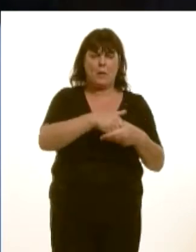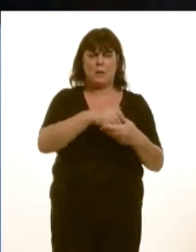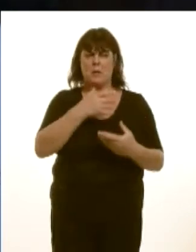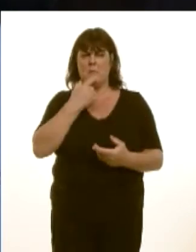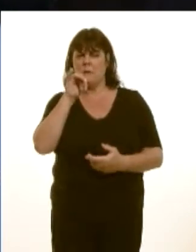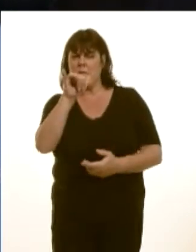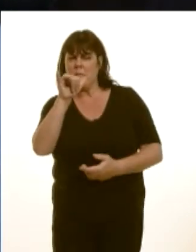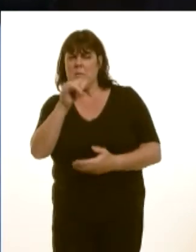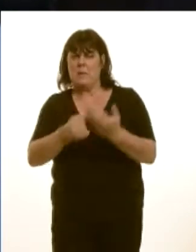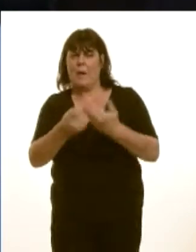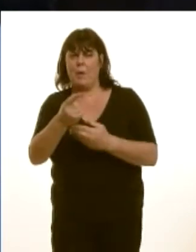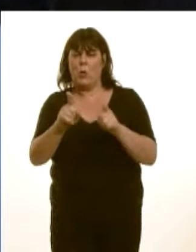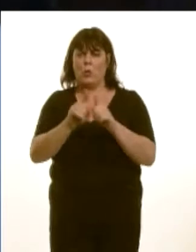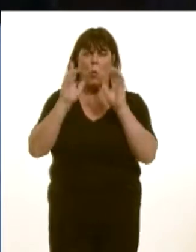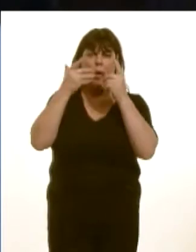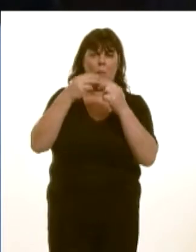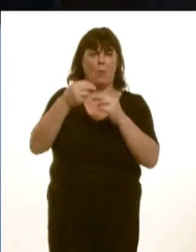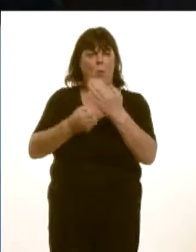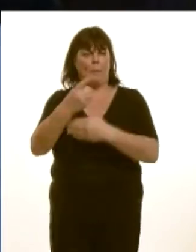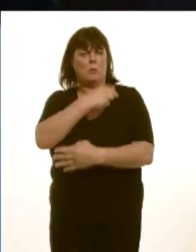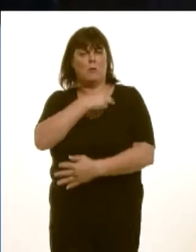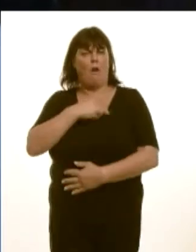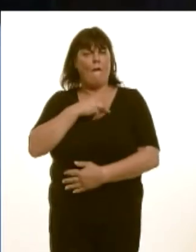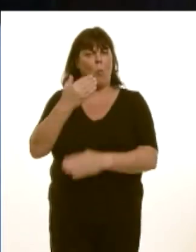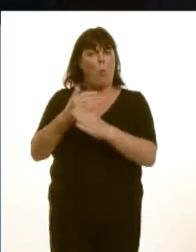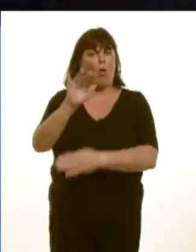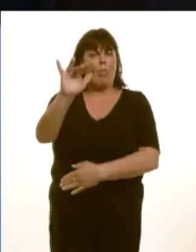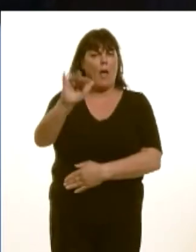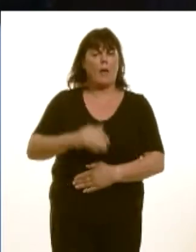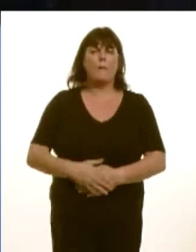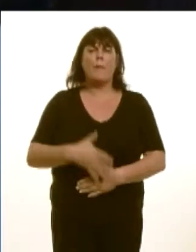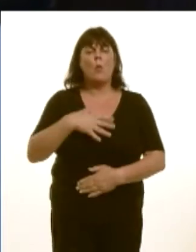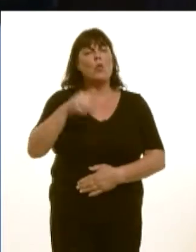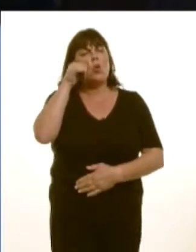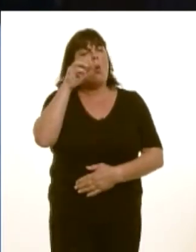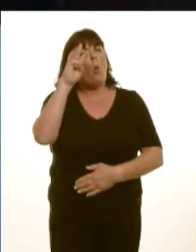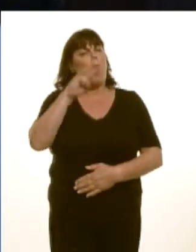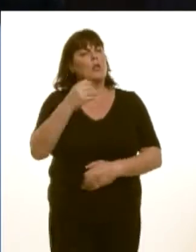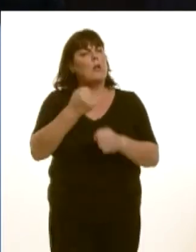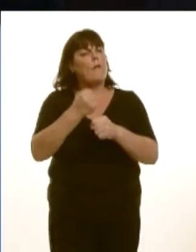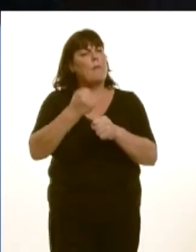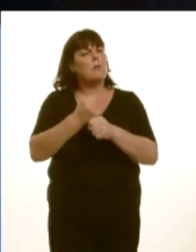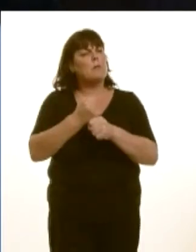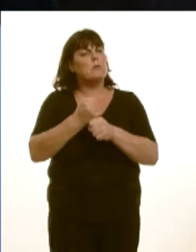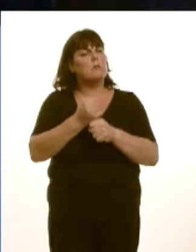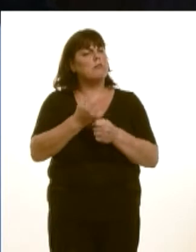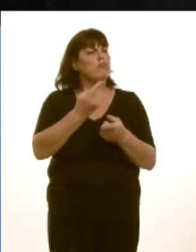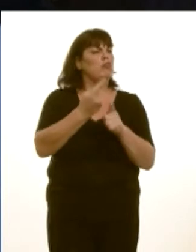What dialogue has taken place between the Welsh Government and your officials with the authorities already mentioned?